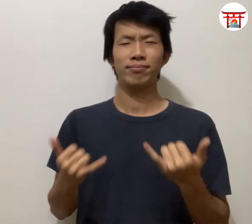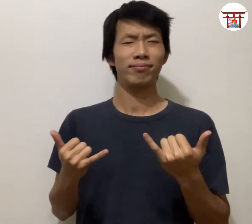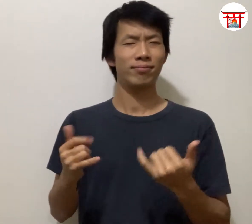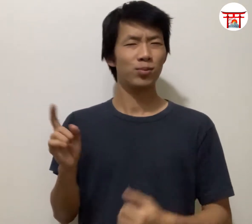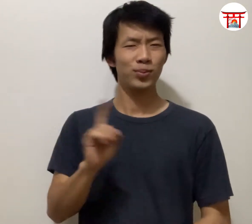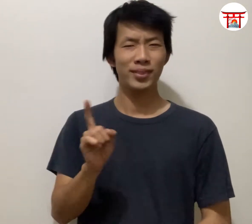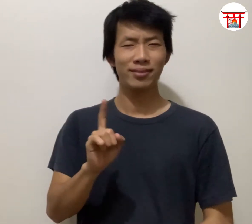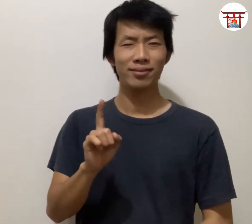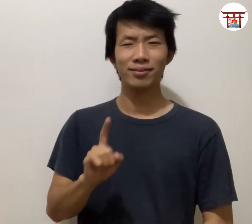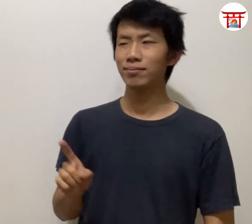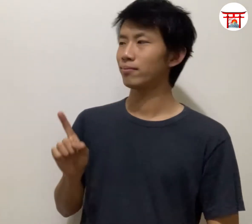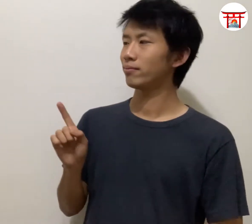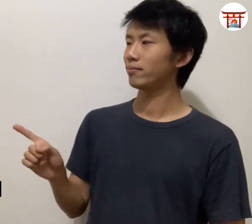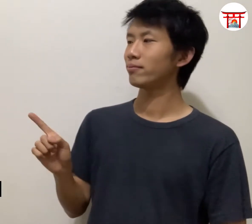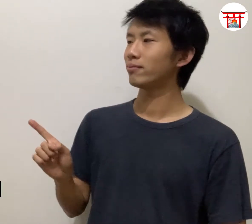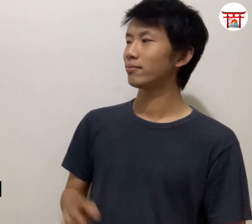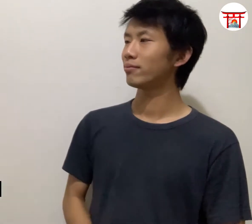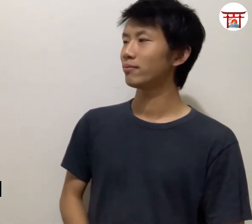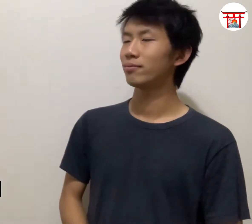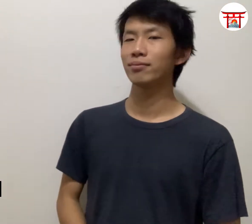Which area for today?